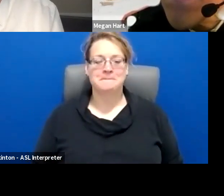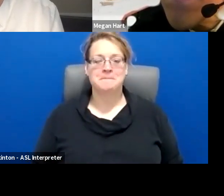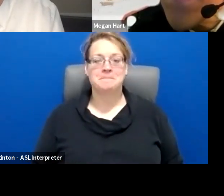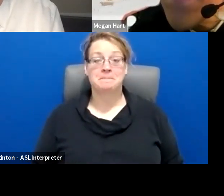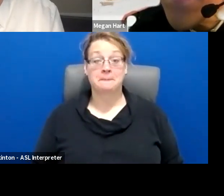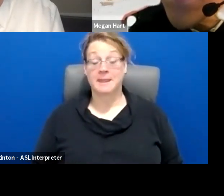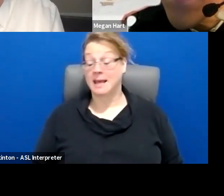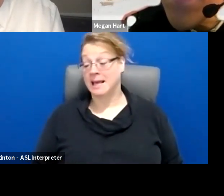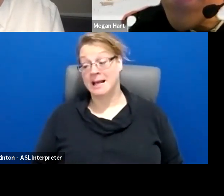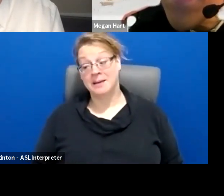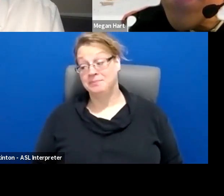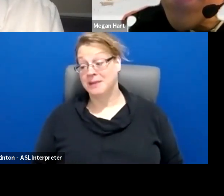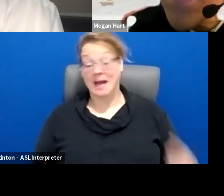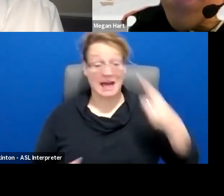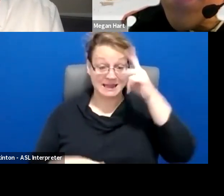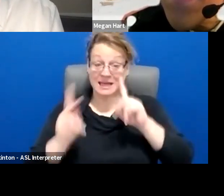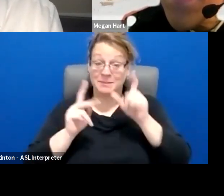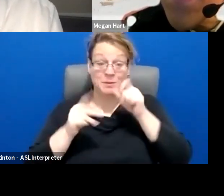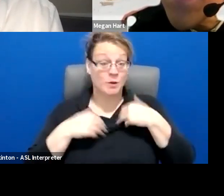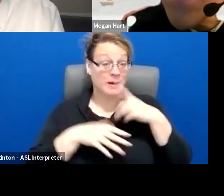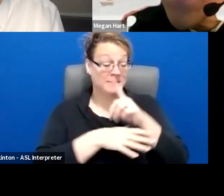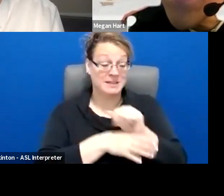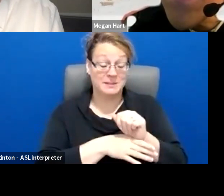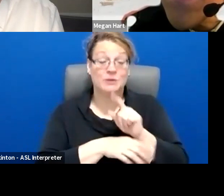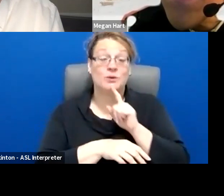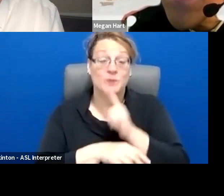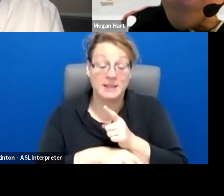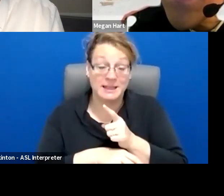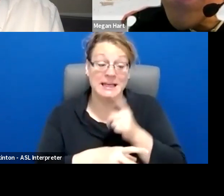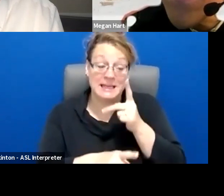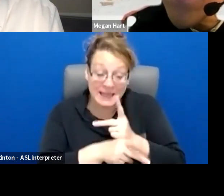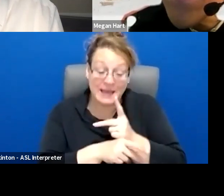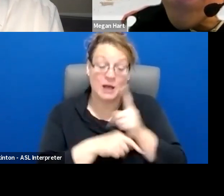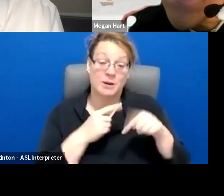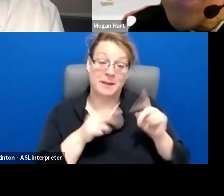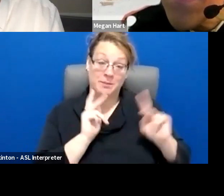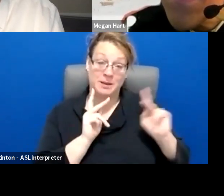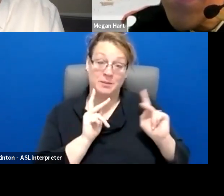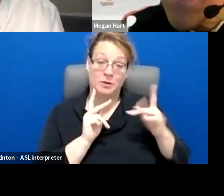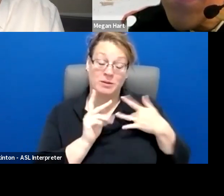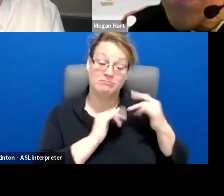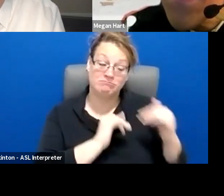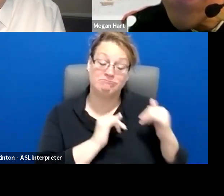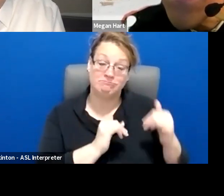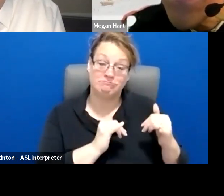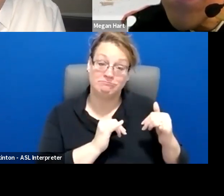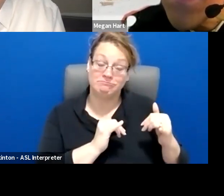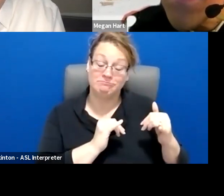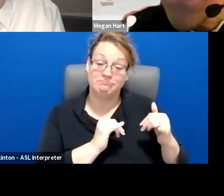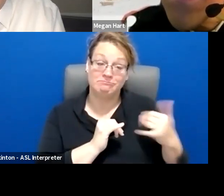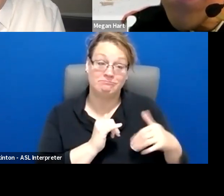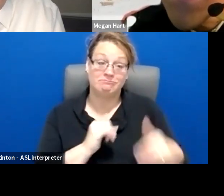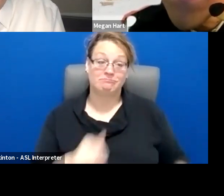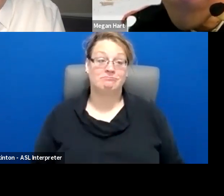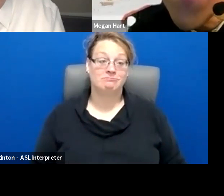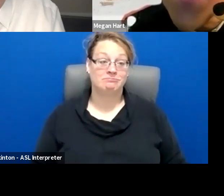A lot of times they think we owe them but the reality is – – they think they owe us but really they are just an incredible talent pool.